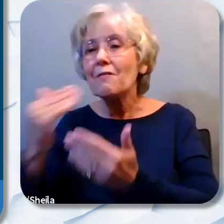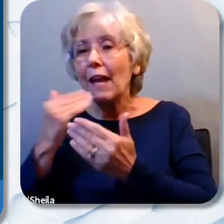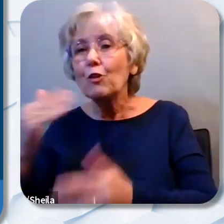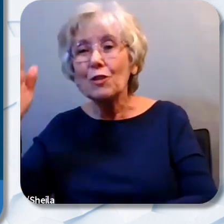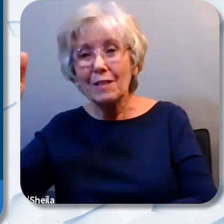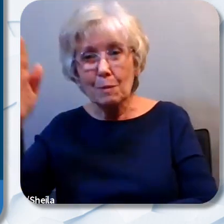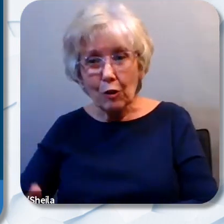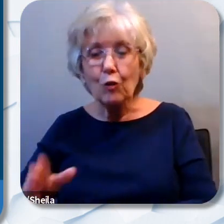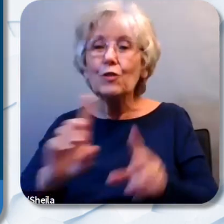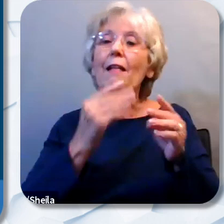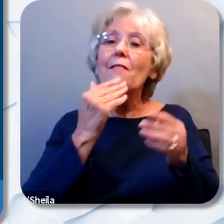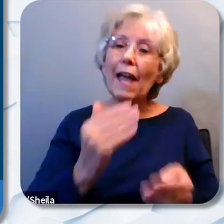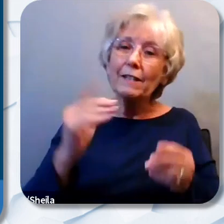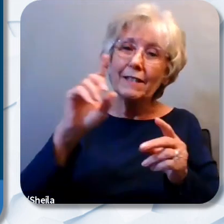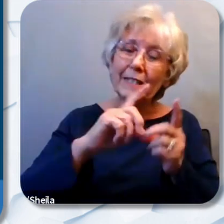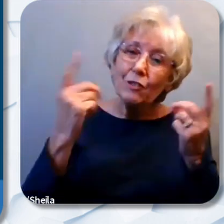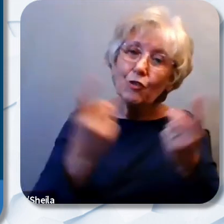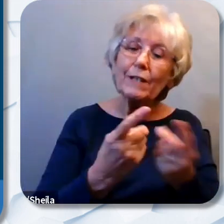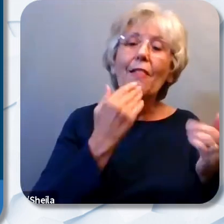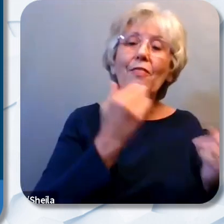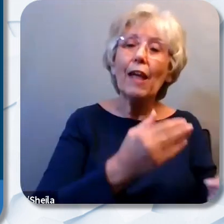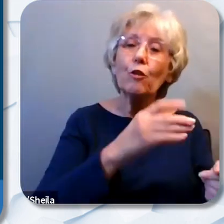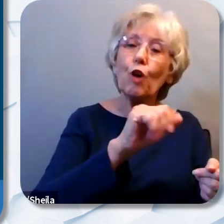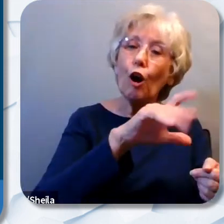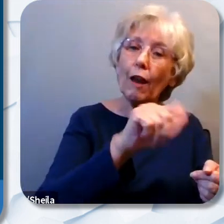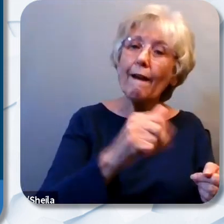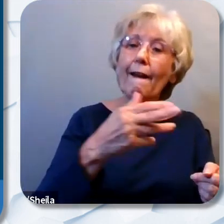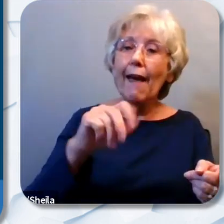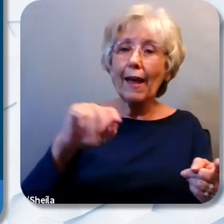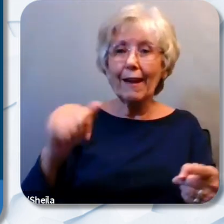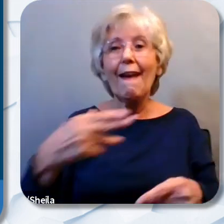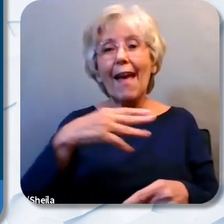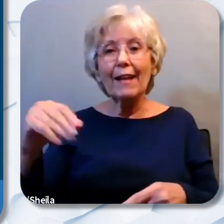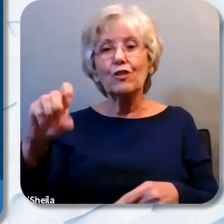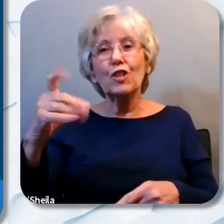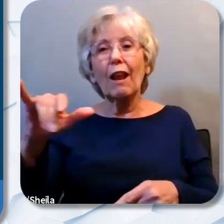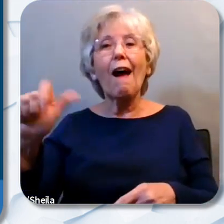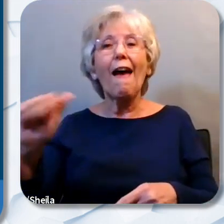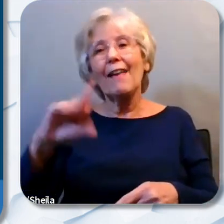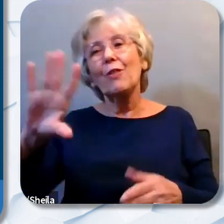The district's Carla Hannah and our Sheila and our entire team at CB.